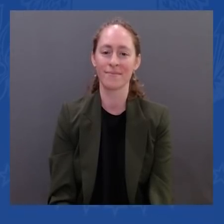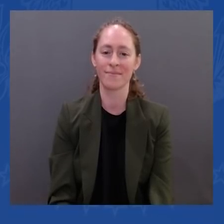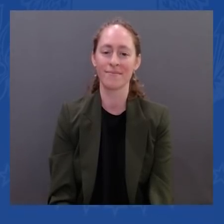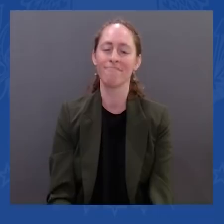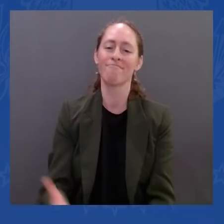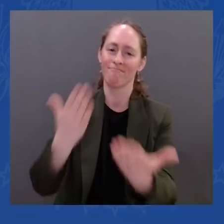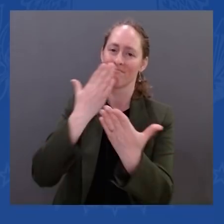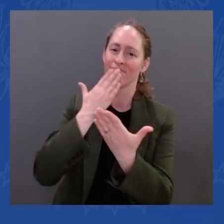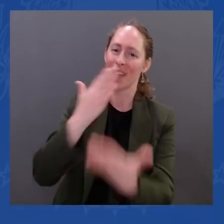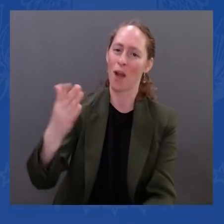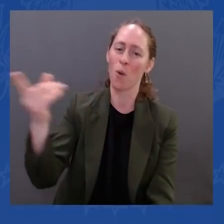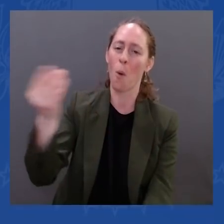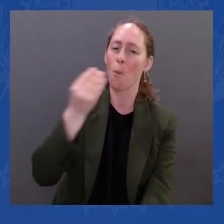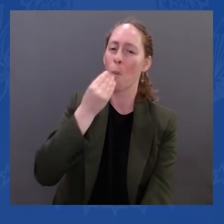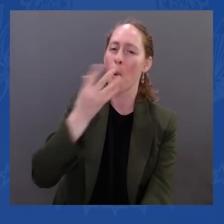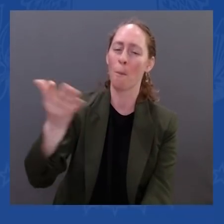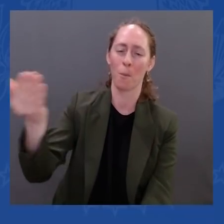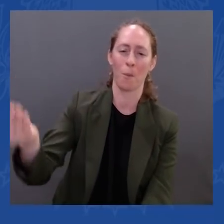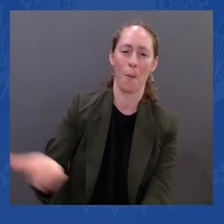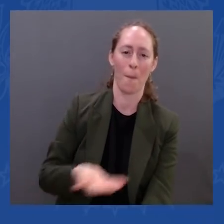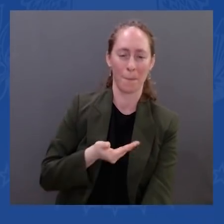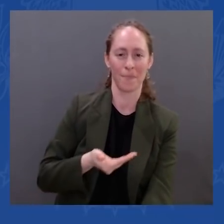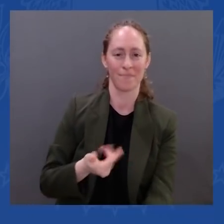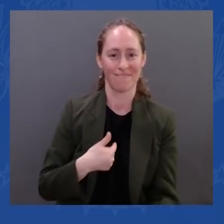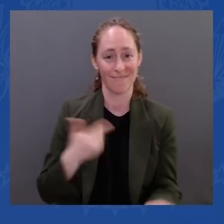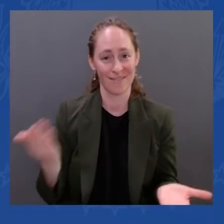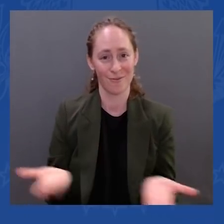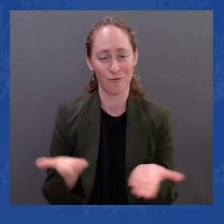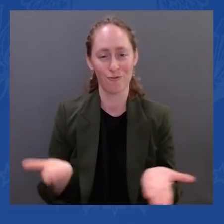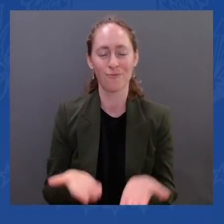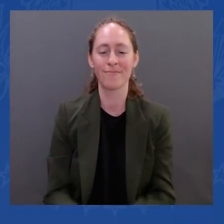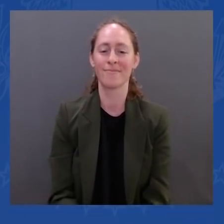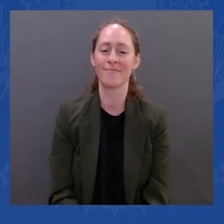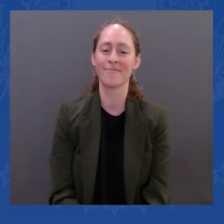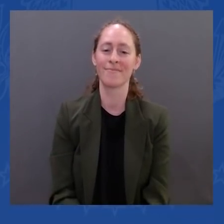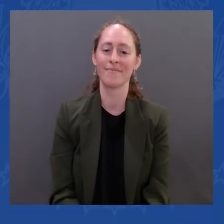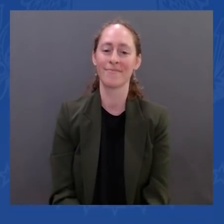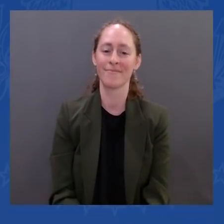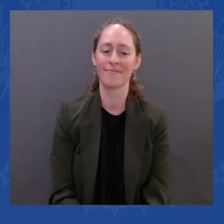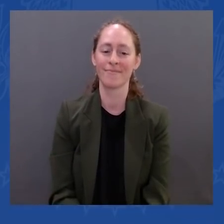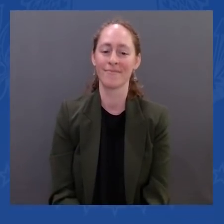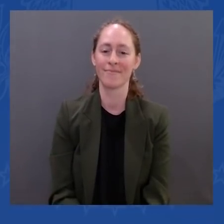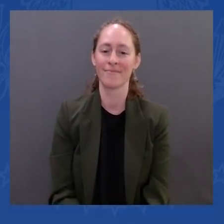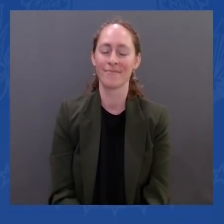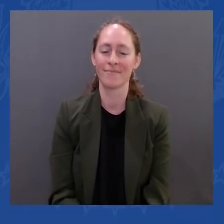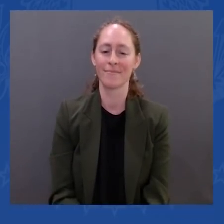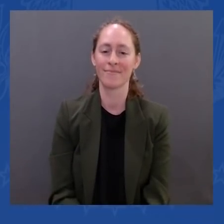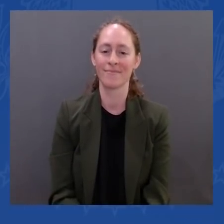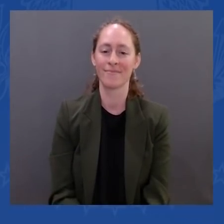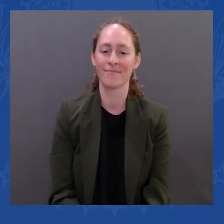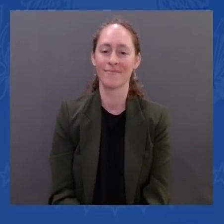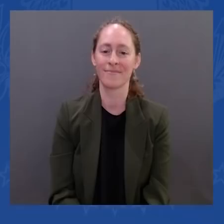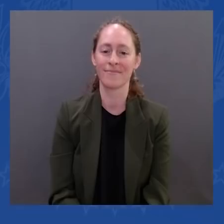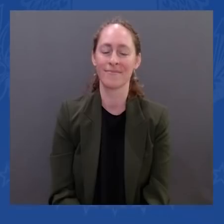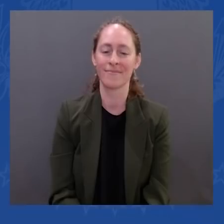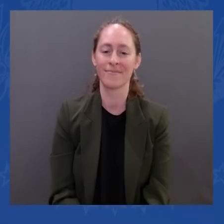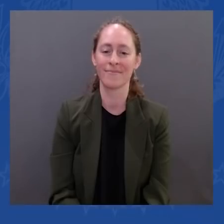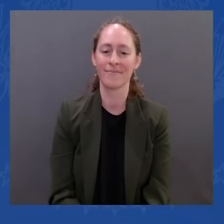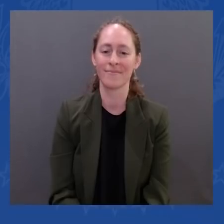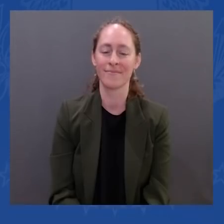In recent years, the alliance between Japan and the United States has grown stronger, deeper, and more capable as we work together